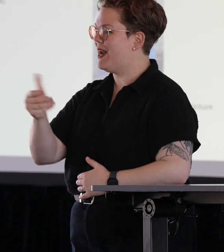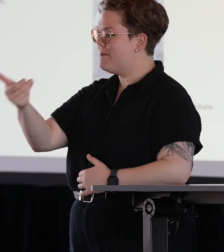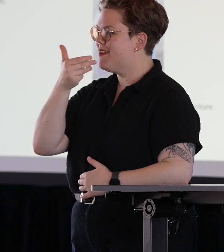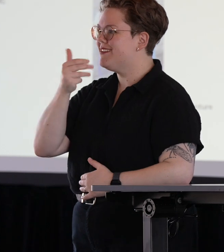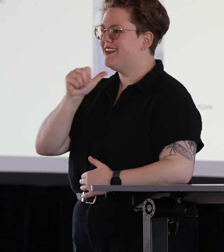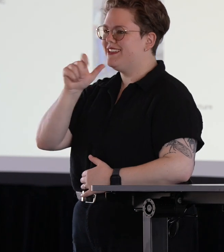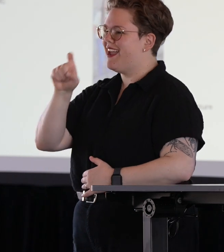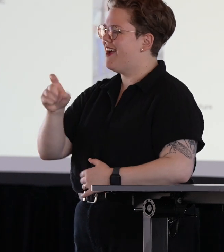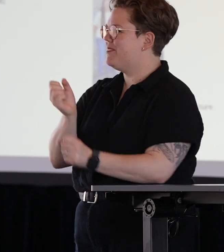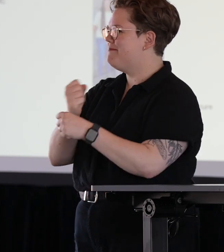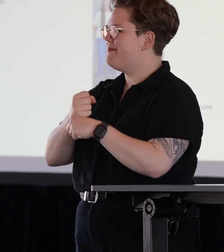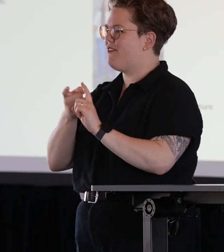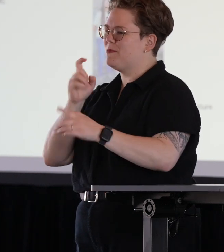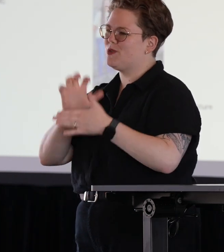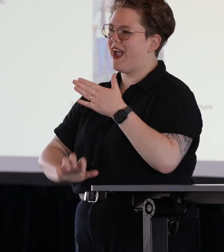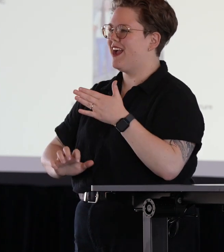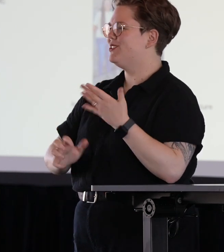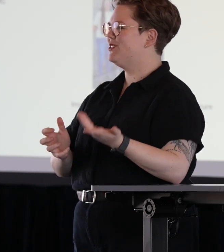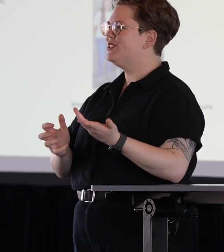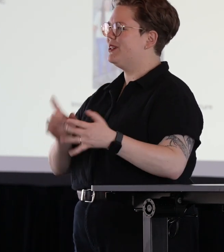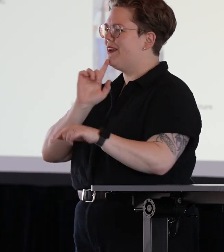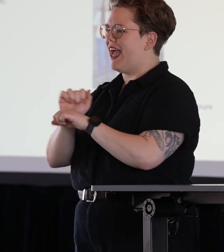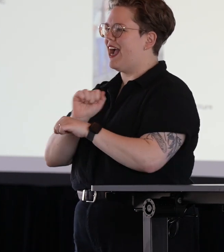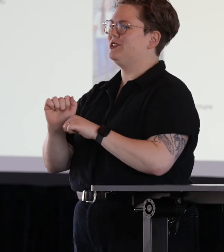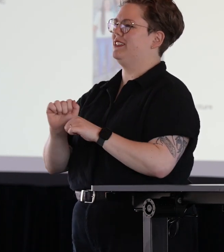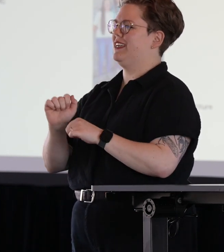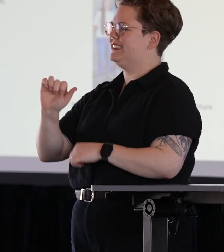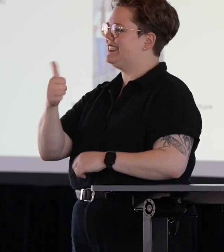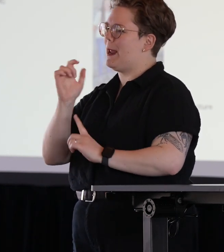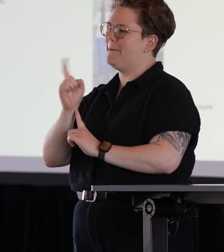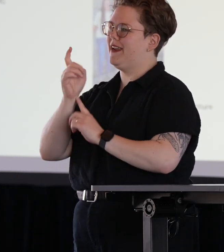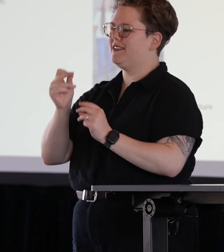from scratch, and didn't have to buy it frozen, like you could get it within 10 minutes, versus additional like a 30 to 40